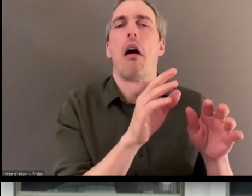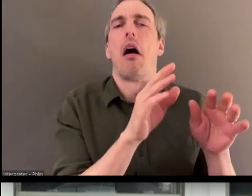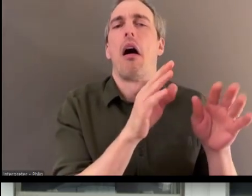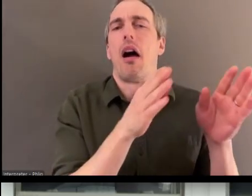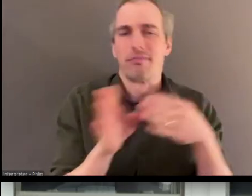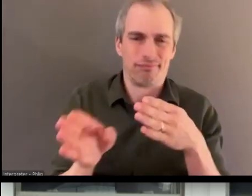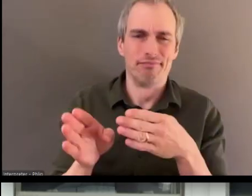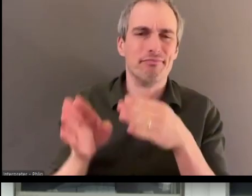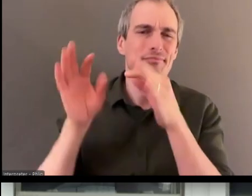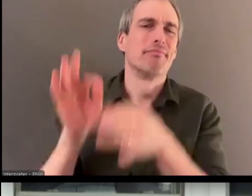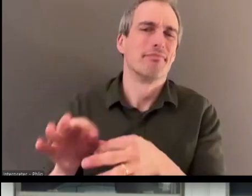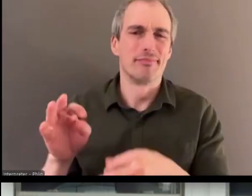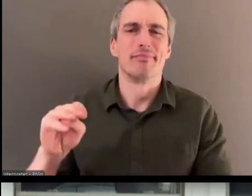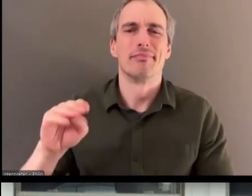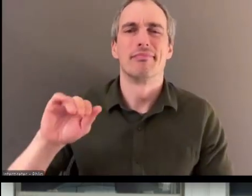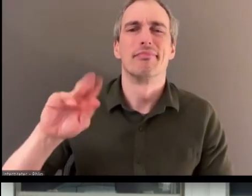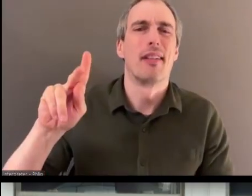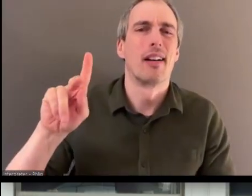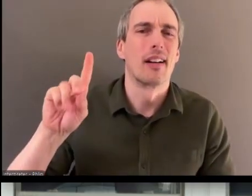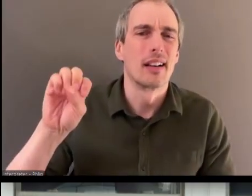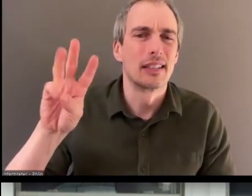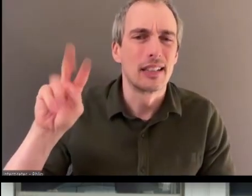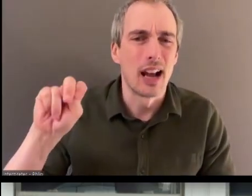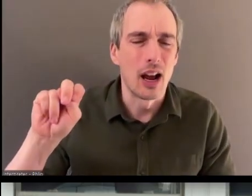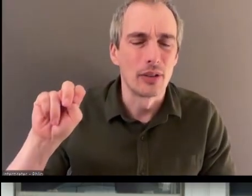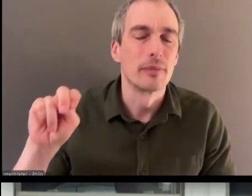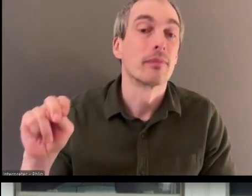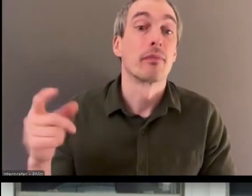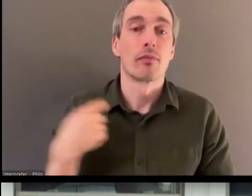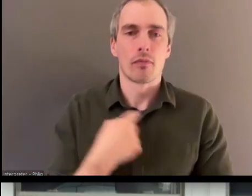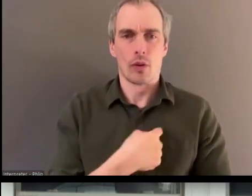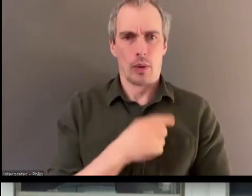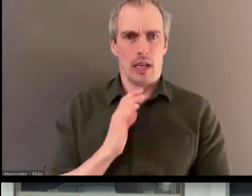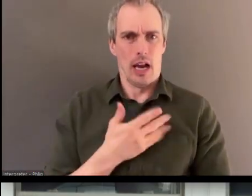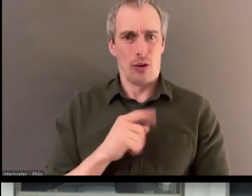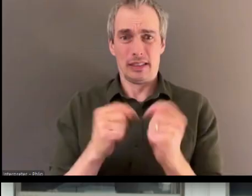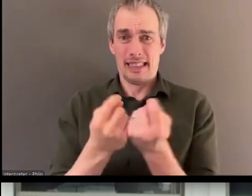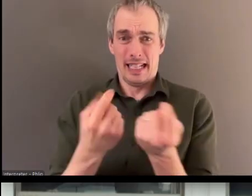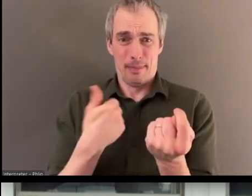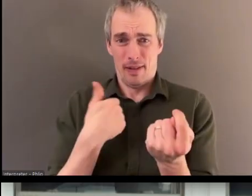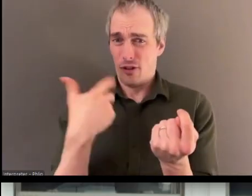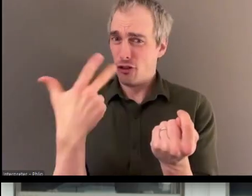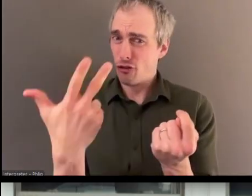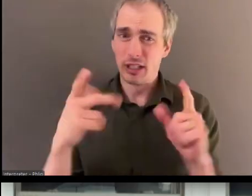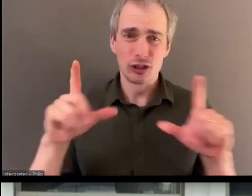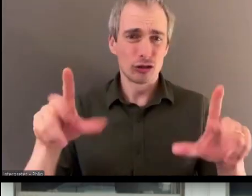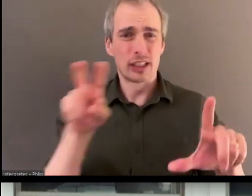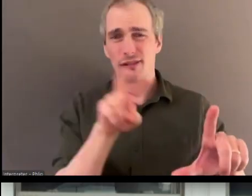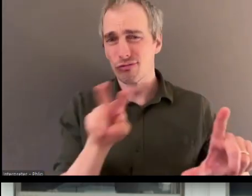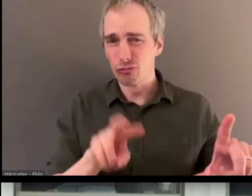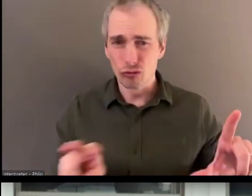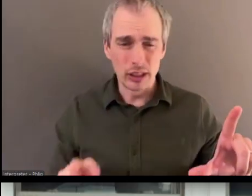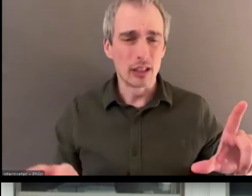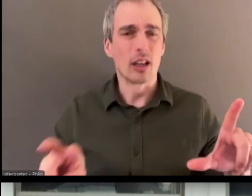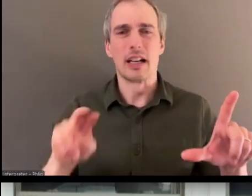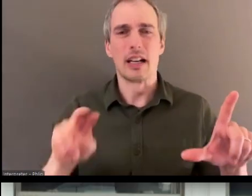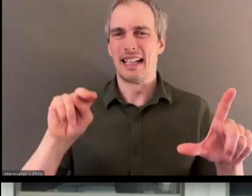users. And everybody was saying we should just use Markdown. And that's what ended up what we settled on.